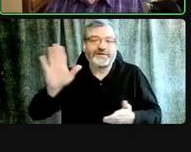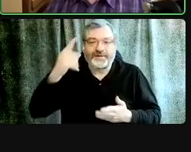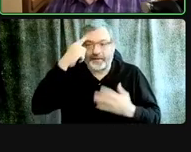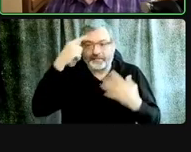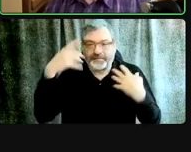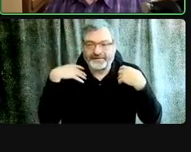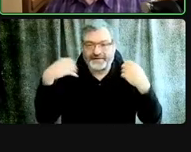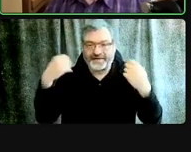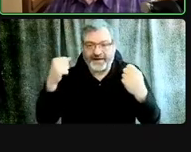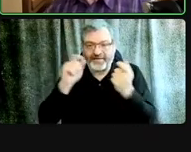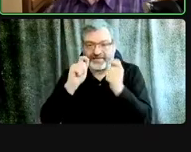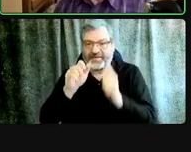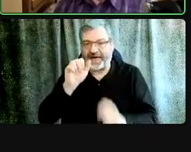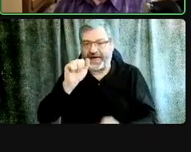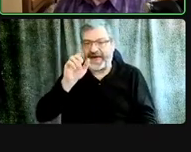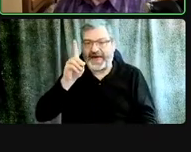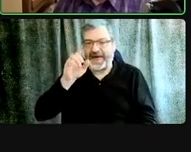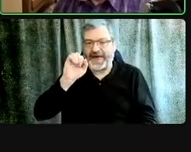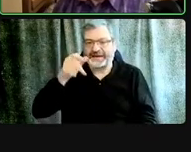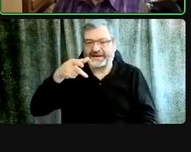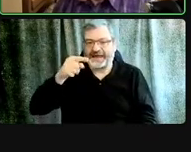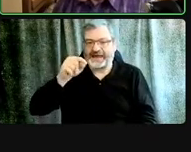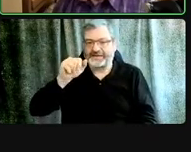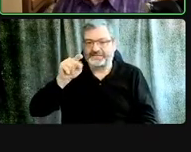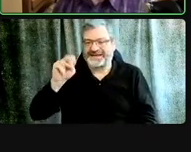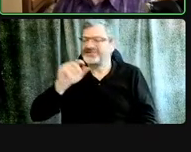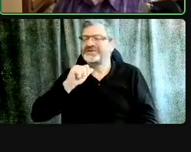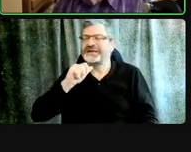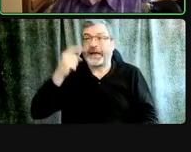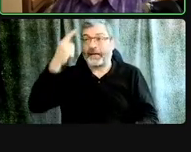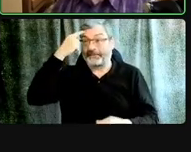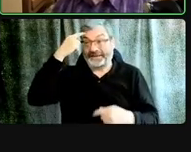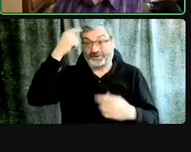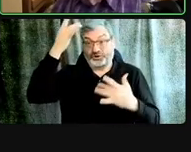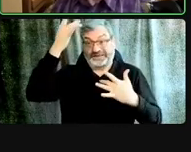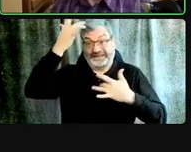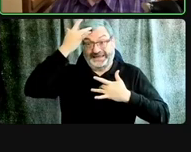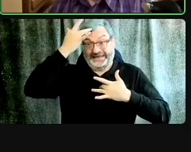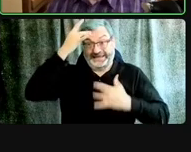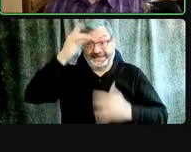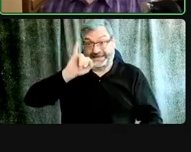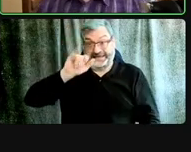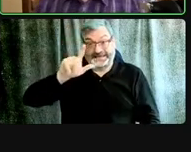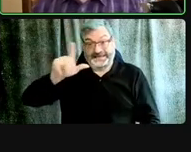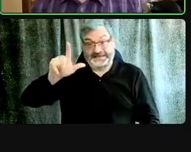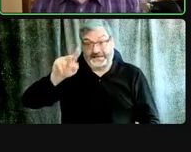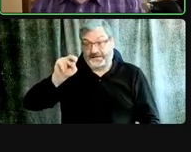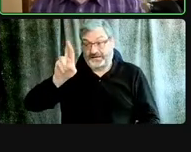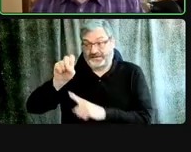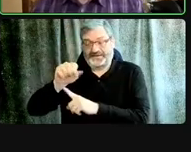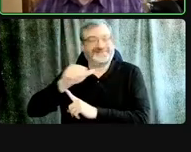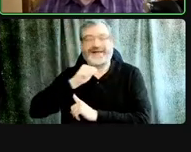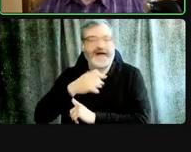I don't use the term mental illness because it's complicated. But mental health adaptations,